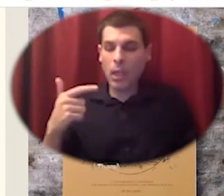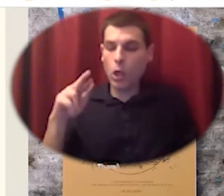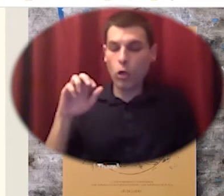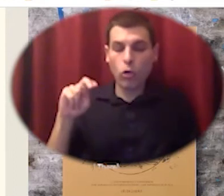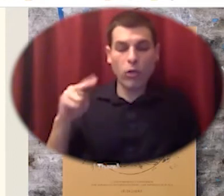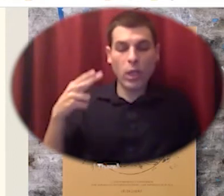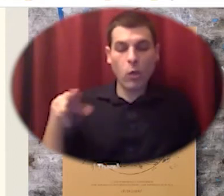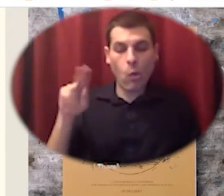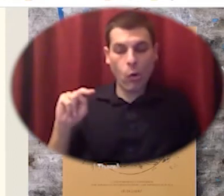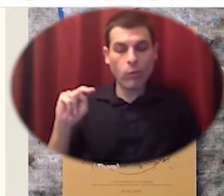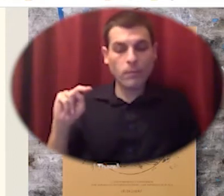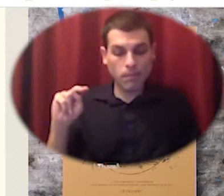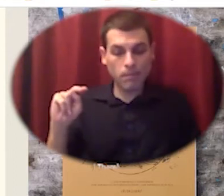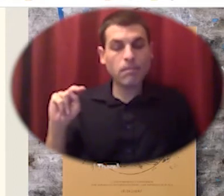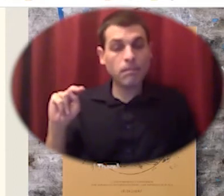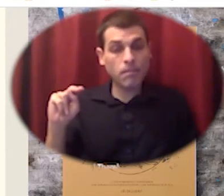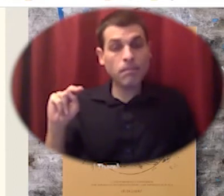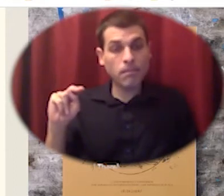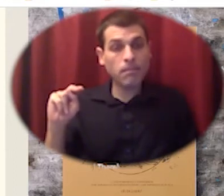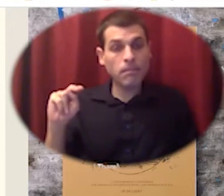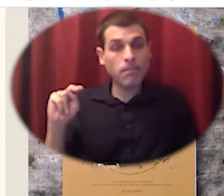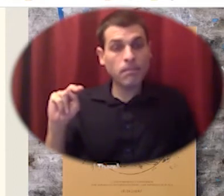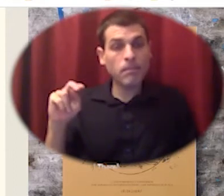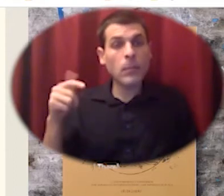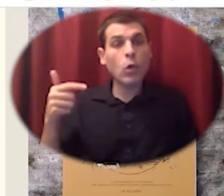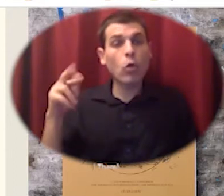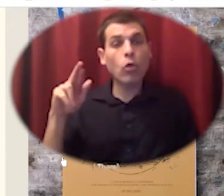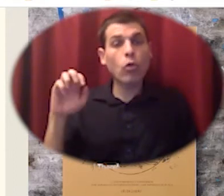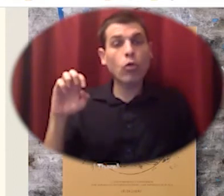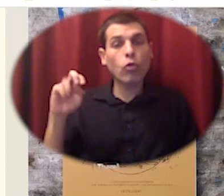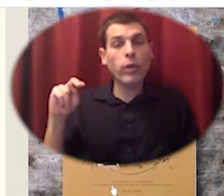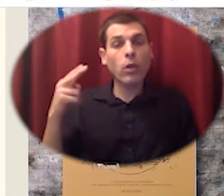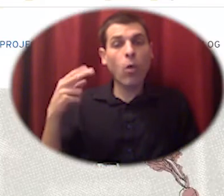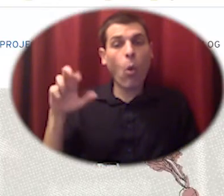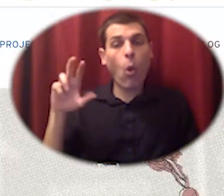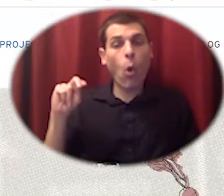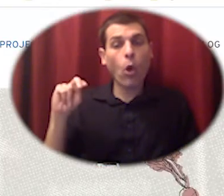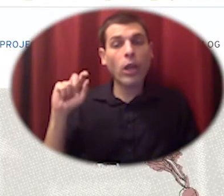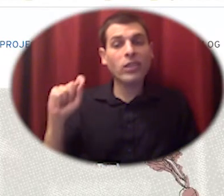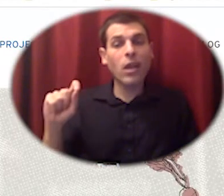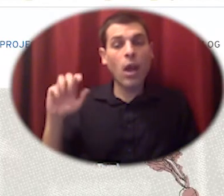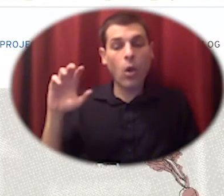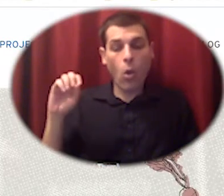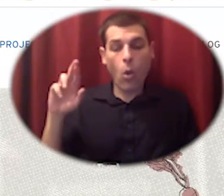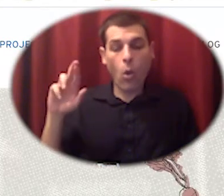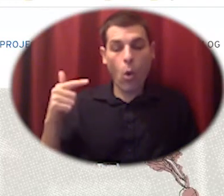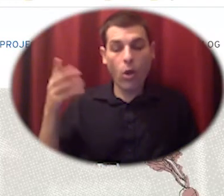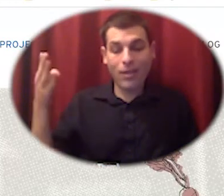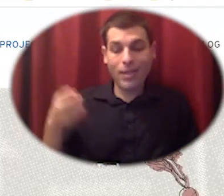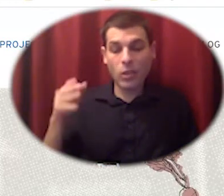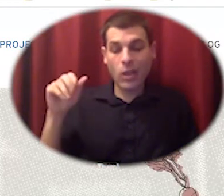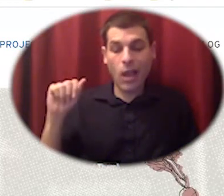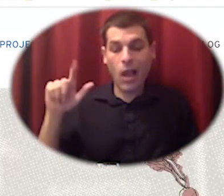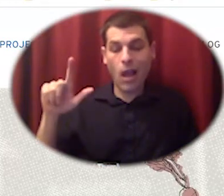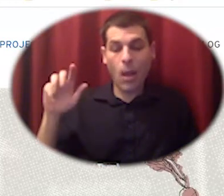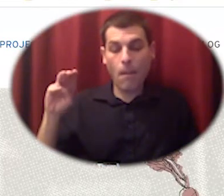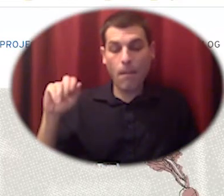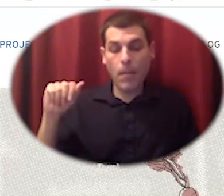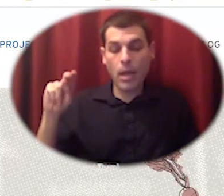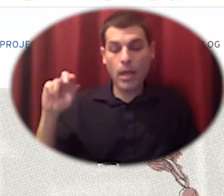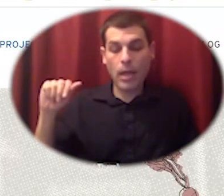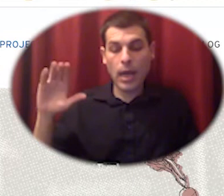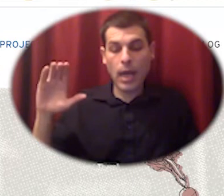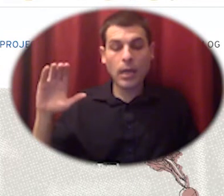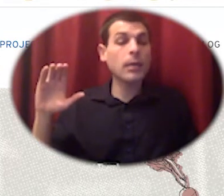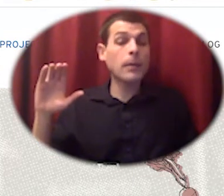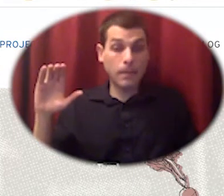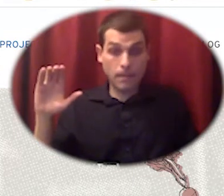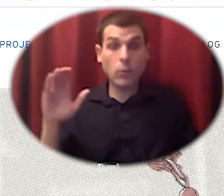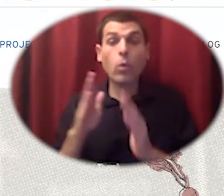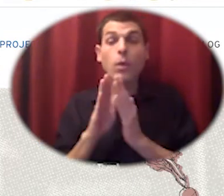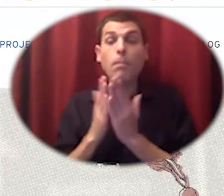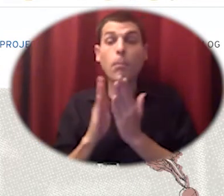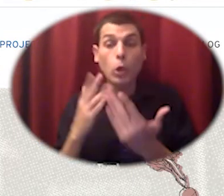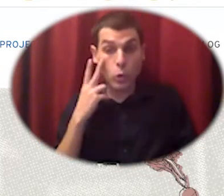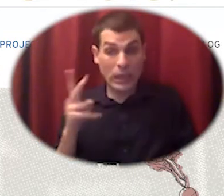and on their website greenhorns.org almanacs these are books written by people who